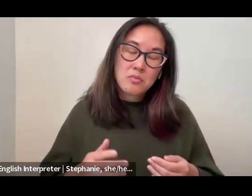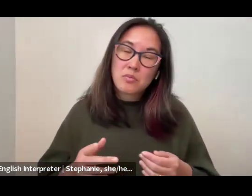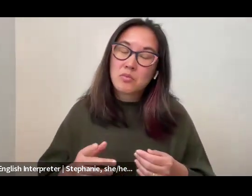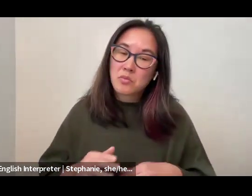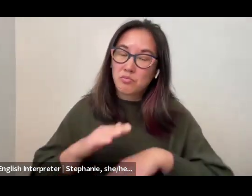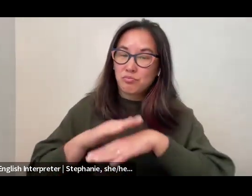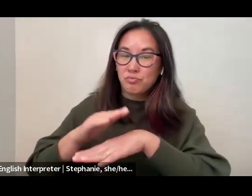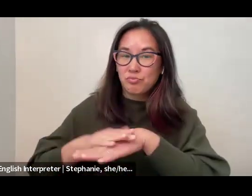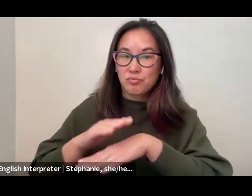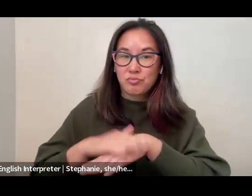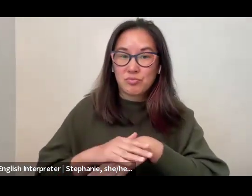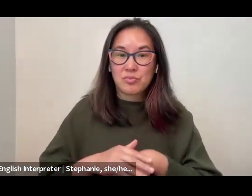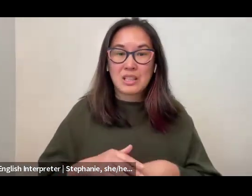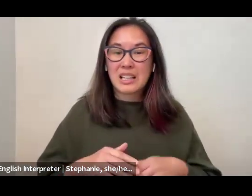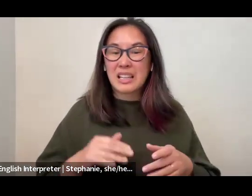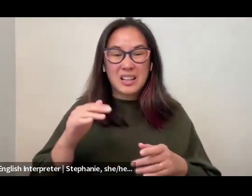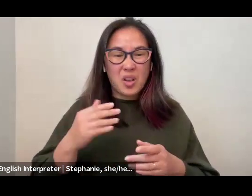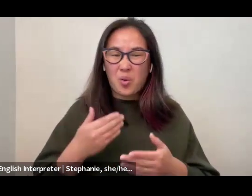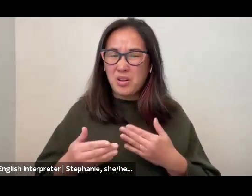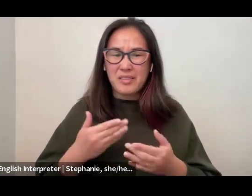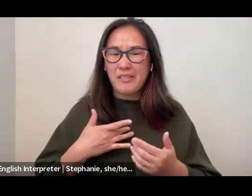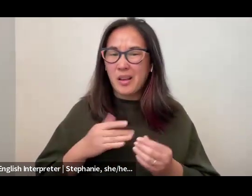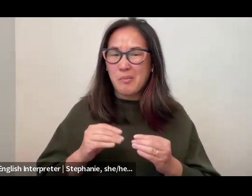give the left flexible side a little more love.